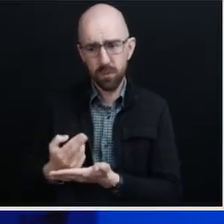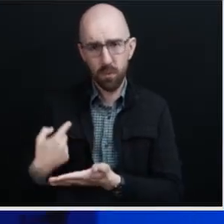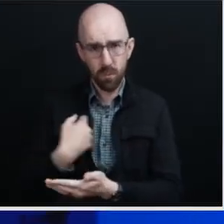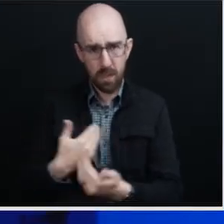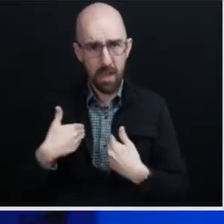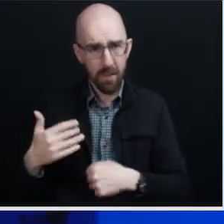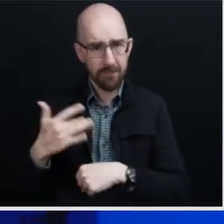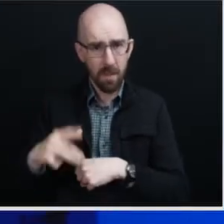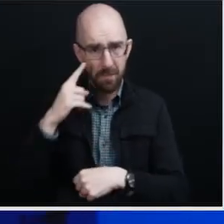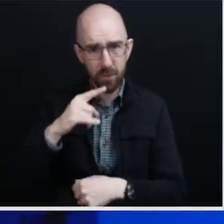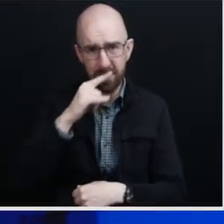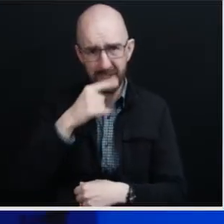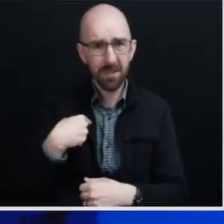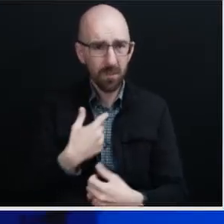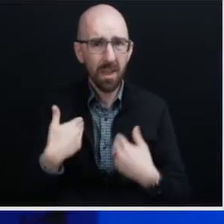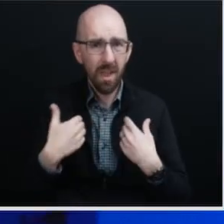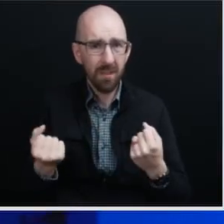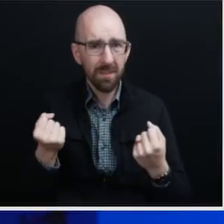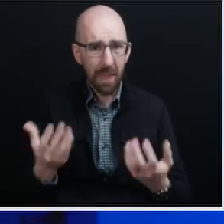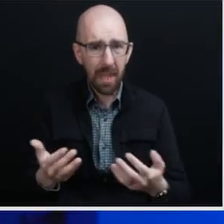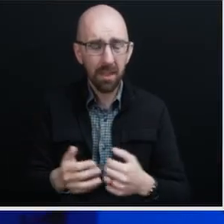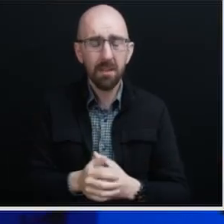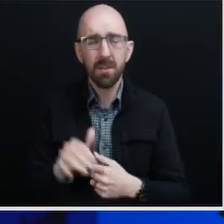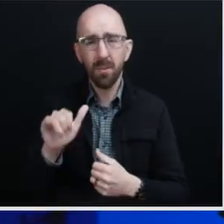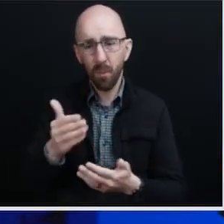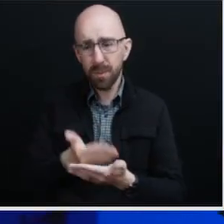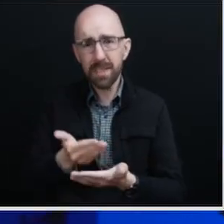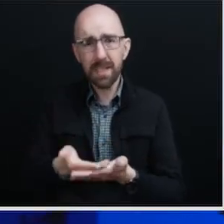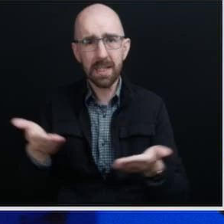a lot of them. And so, bringing those things through and then just making sure we're getting